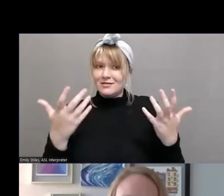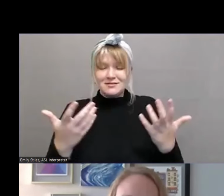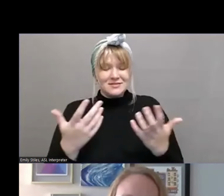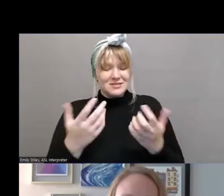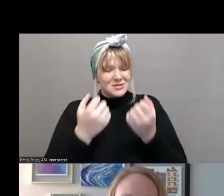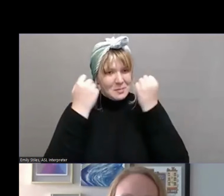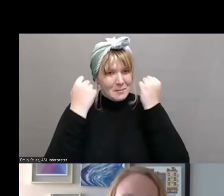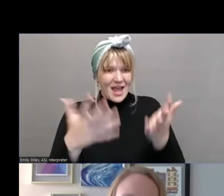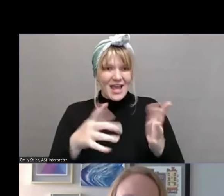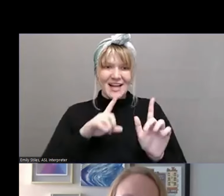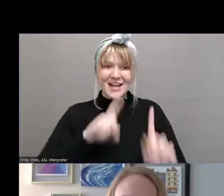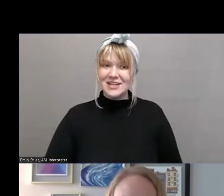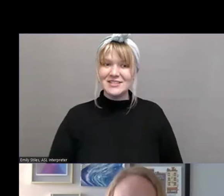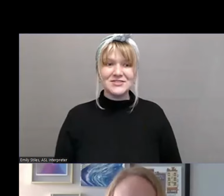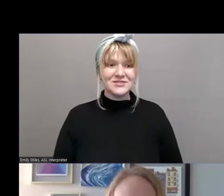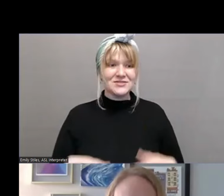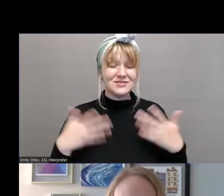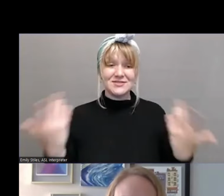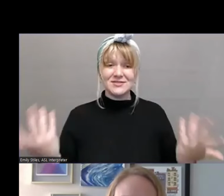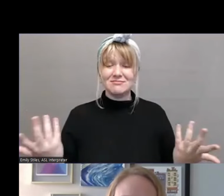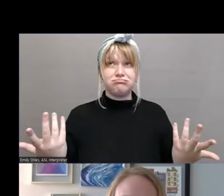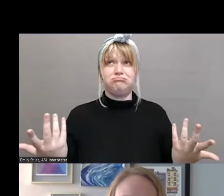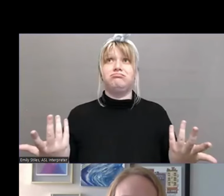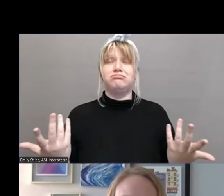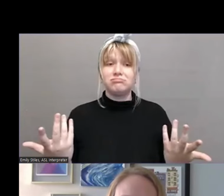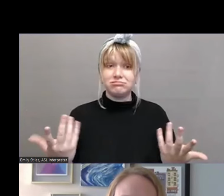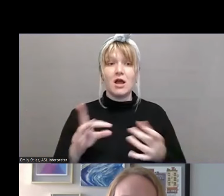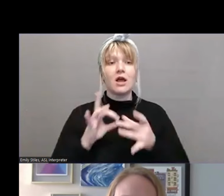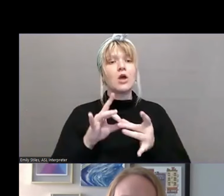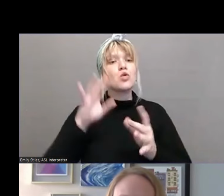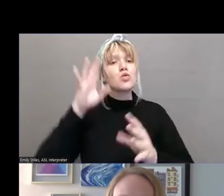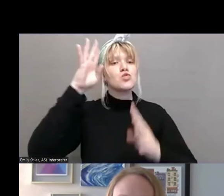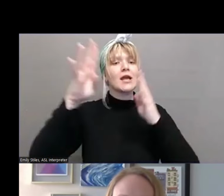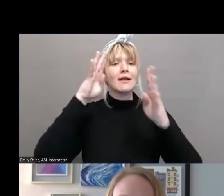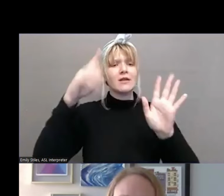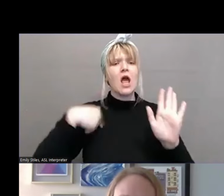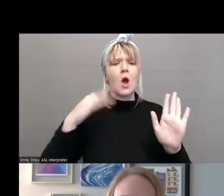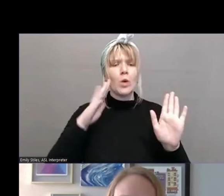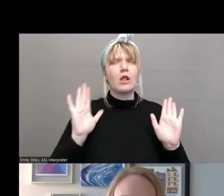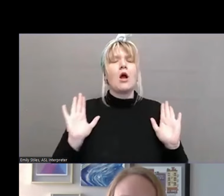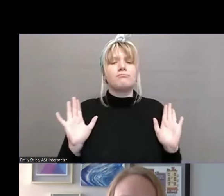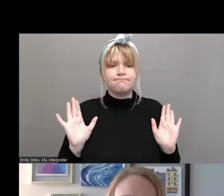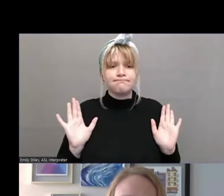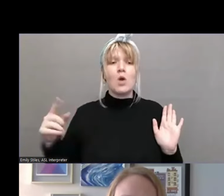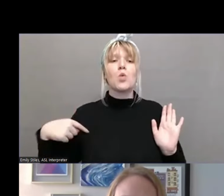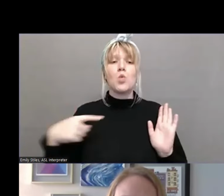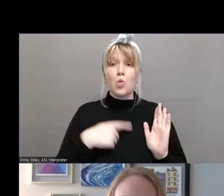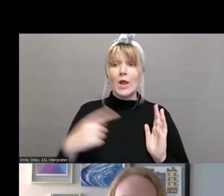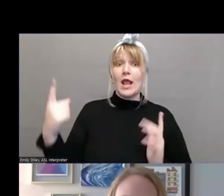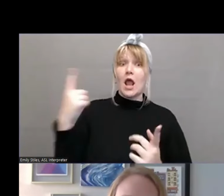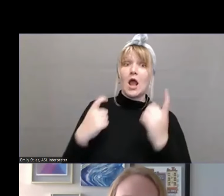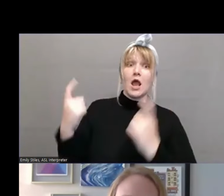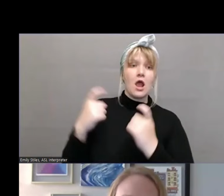Creativity wise, I will back up and say we get asked this a lot, what is the most common